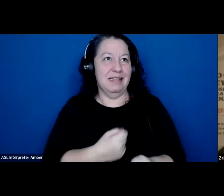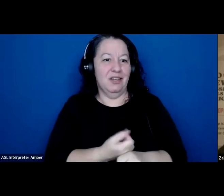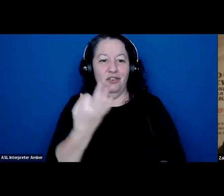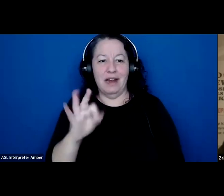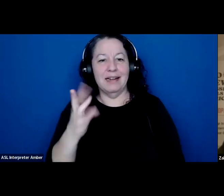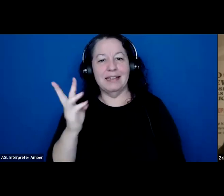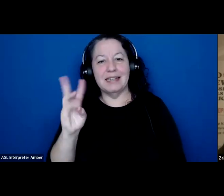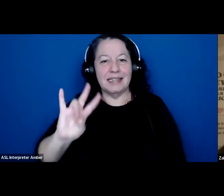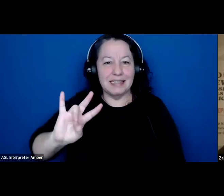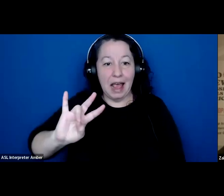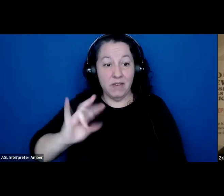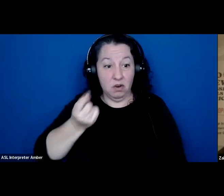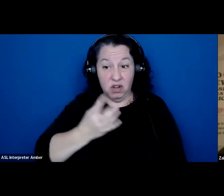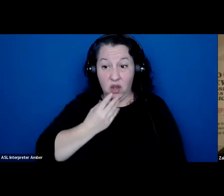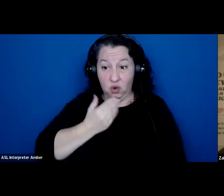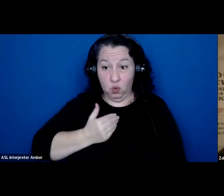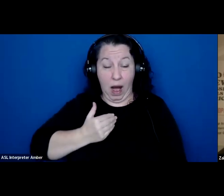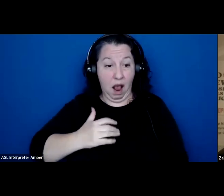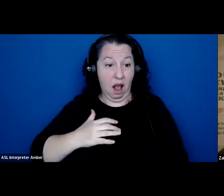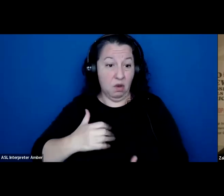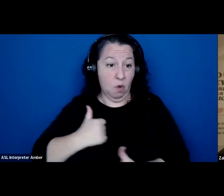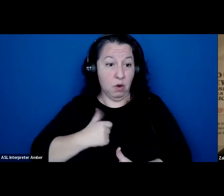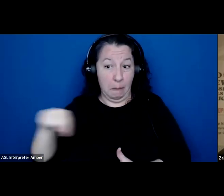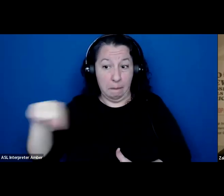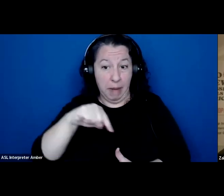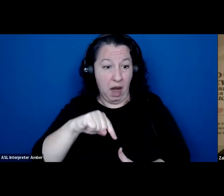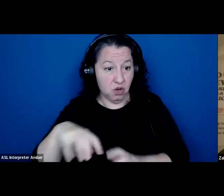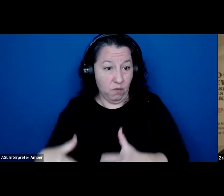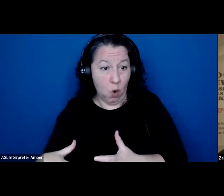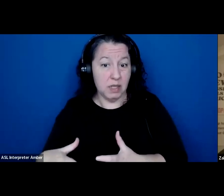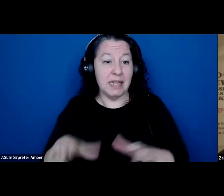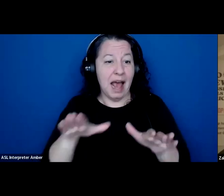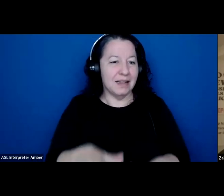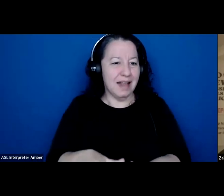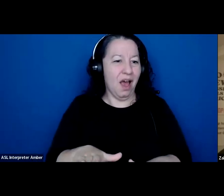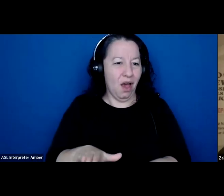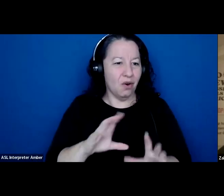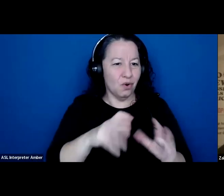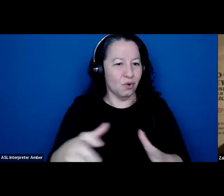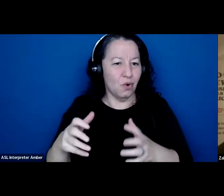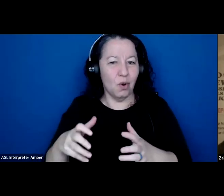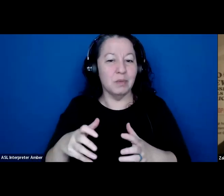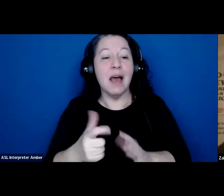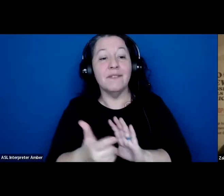the Israeli occupation forces and settler militias have illegally uprooted more than 800,000 olive trees